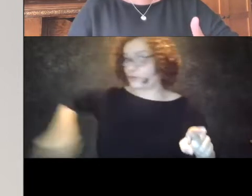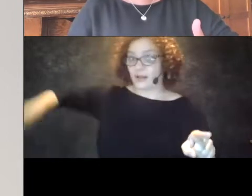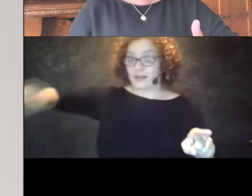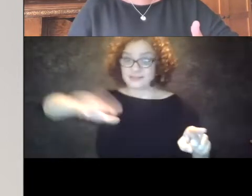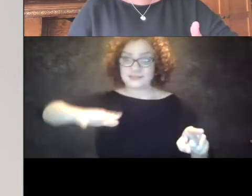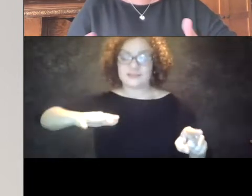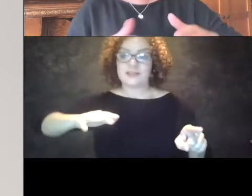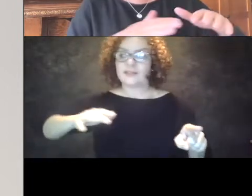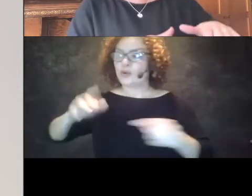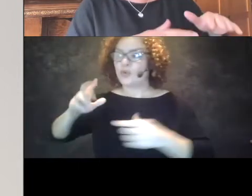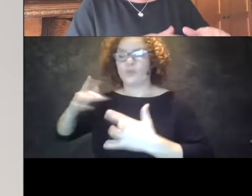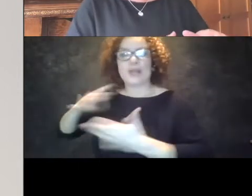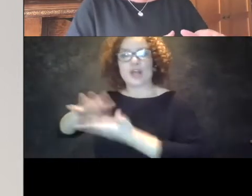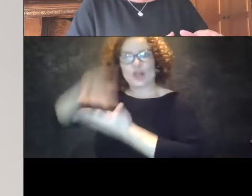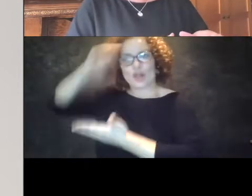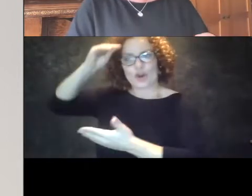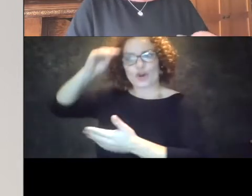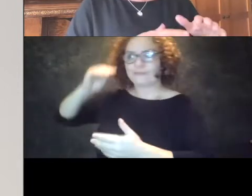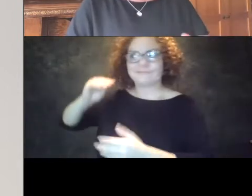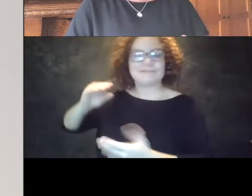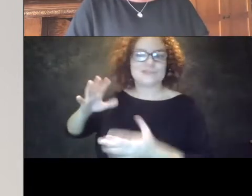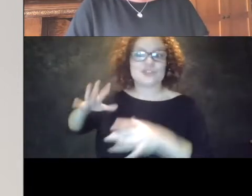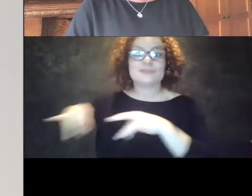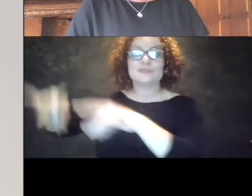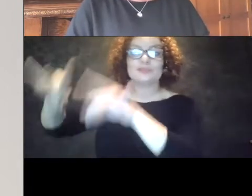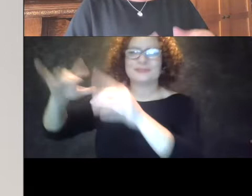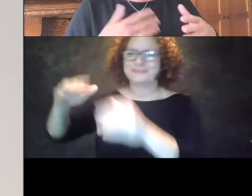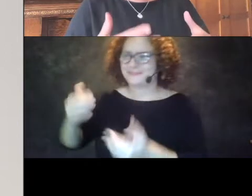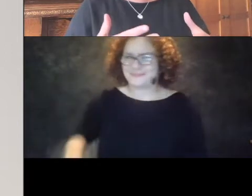about it. Incidentally, from the time we're very young, we're watching and we're listening